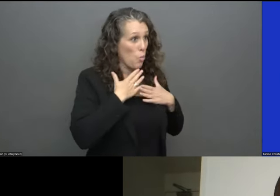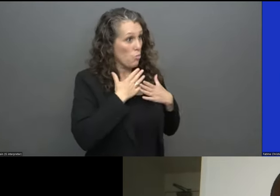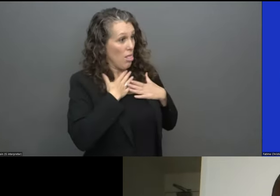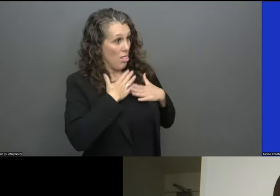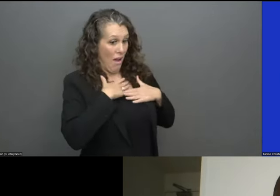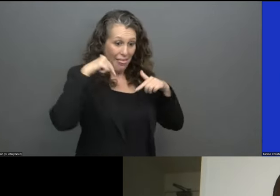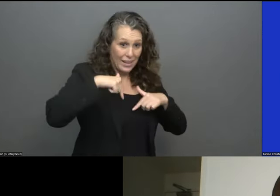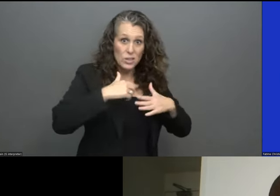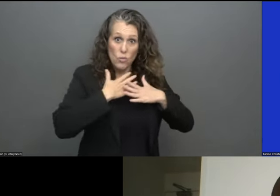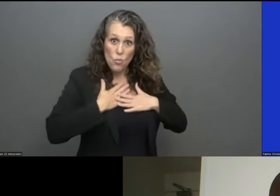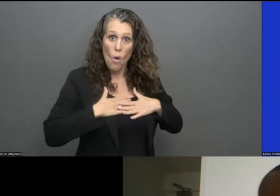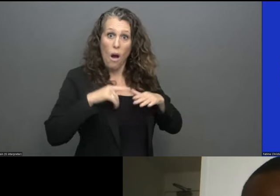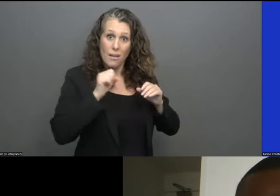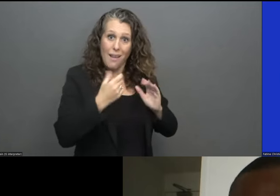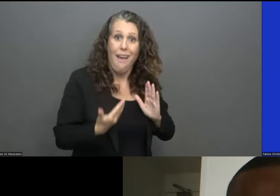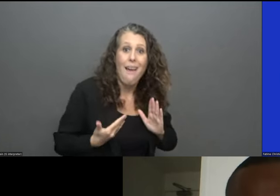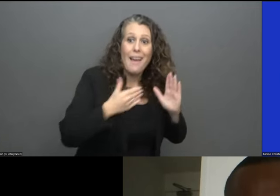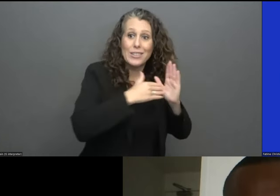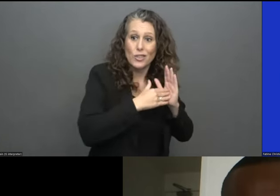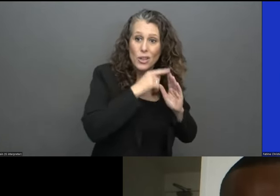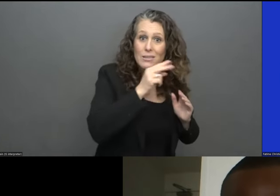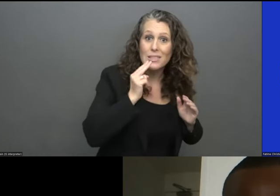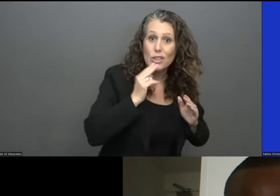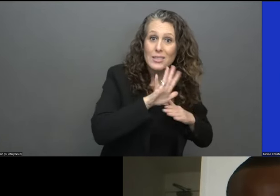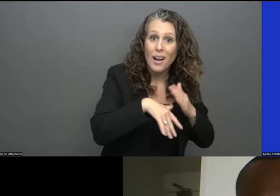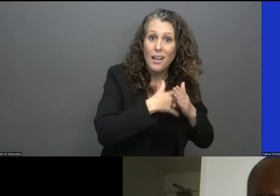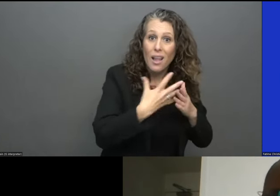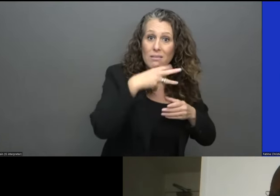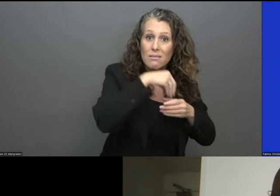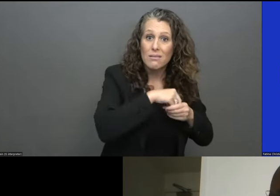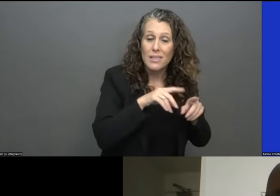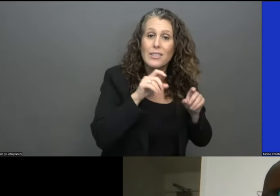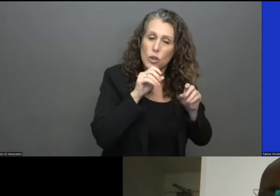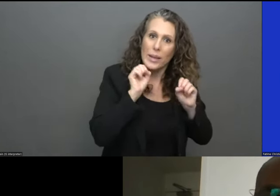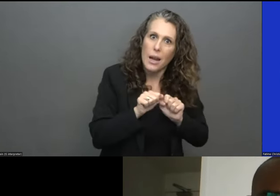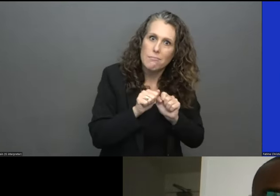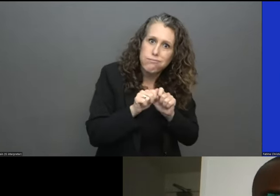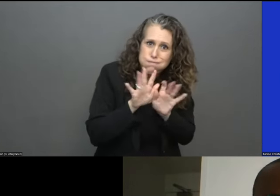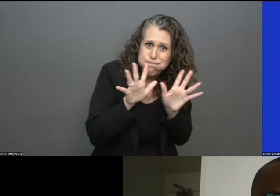corporates to use it to offer and receive services across Africa. So, we are encouraging